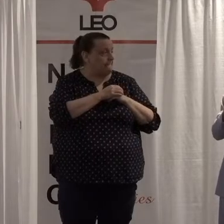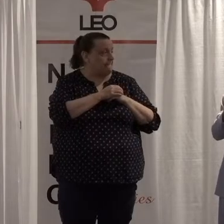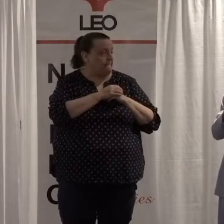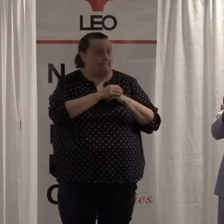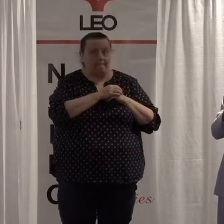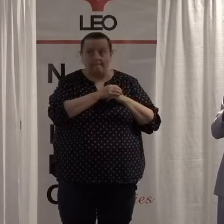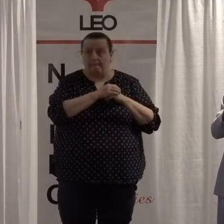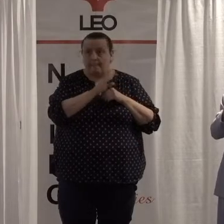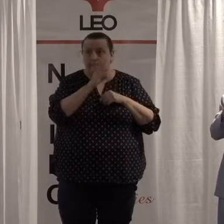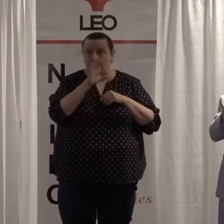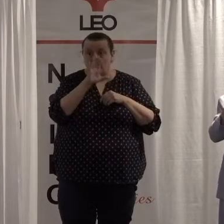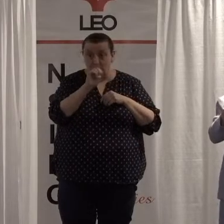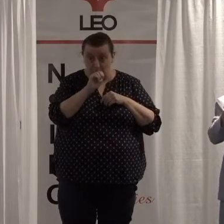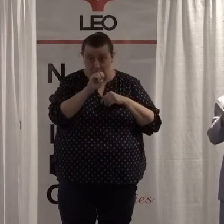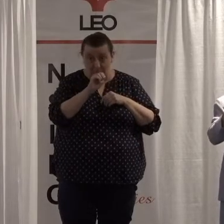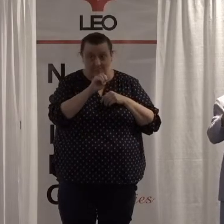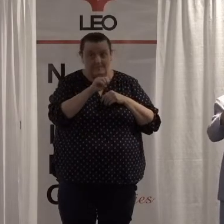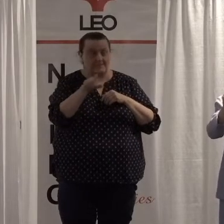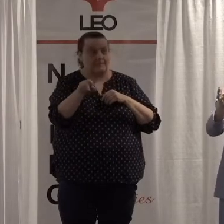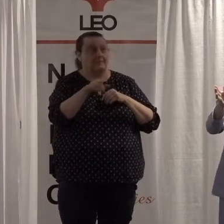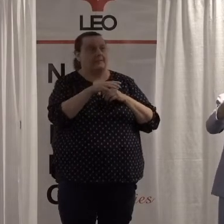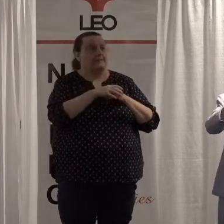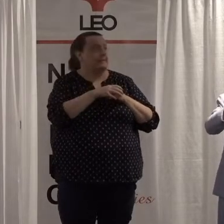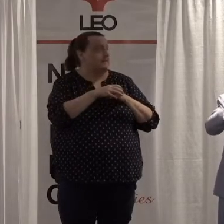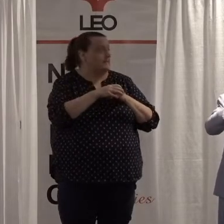BRUCE.